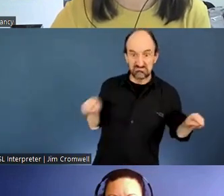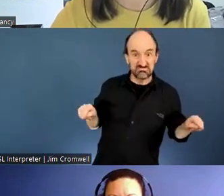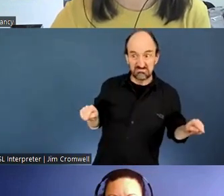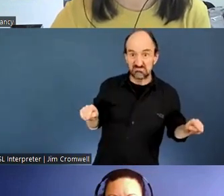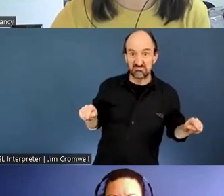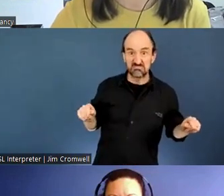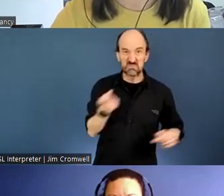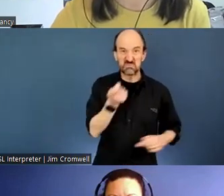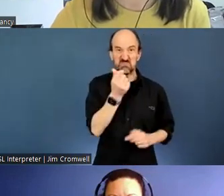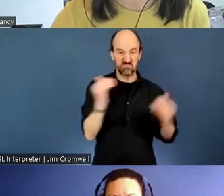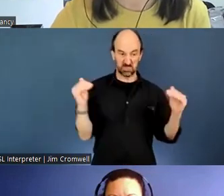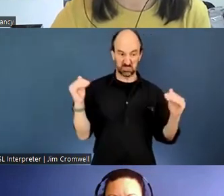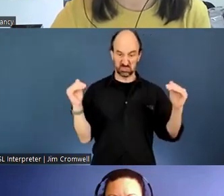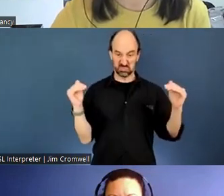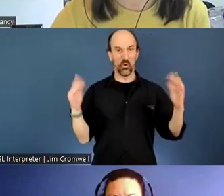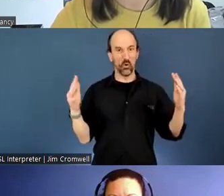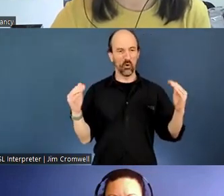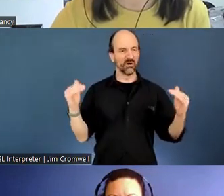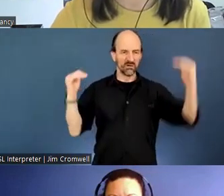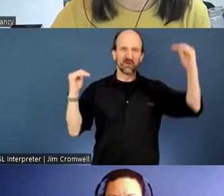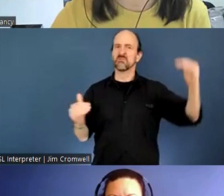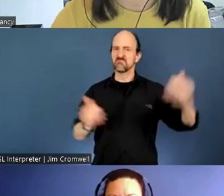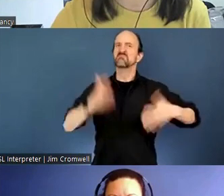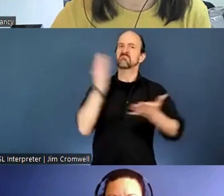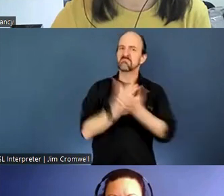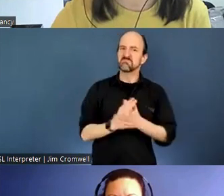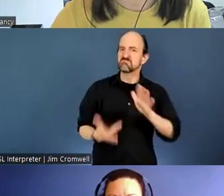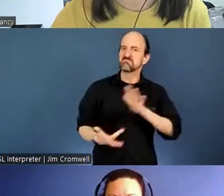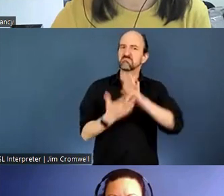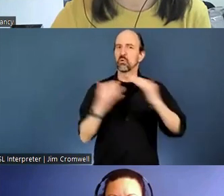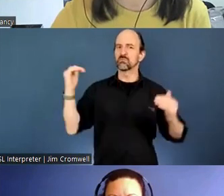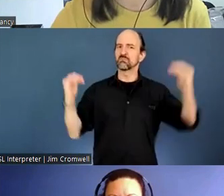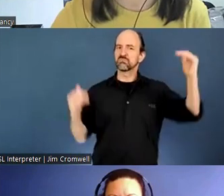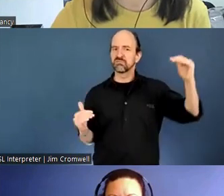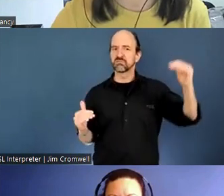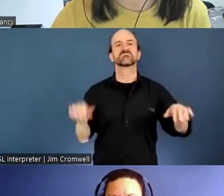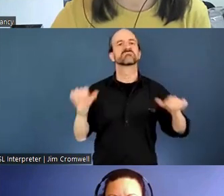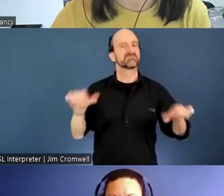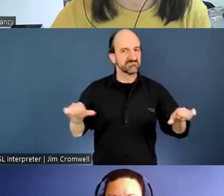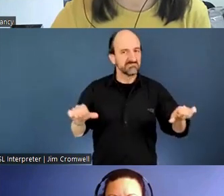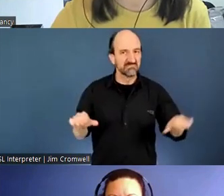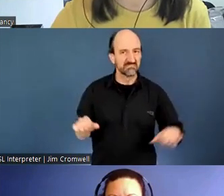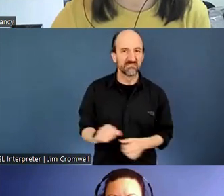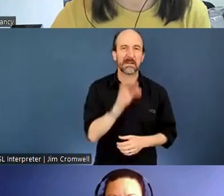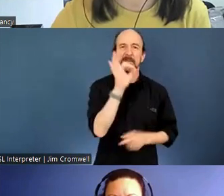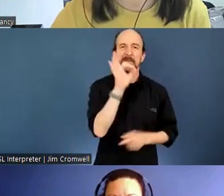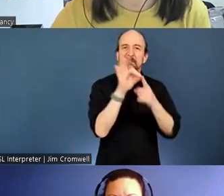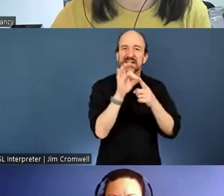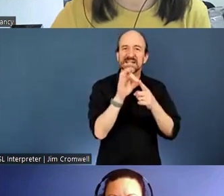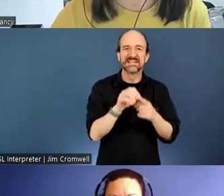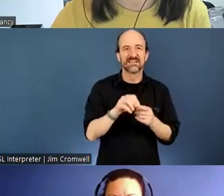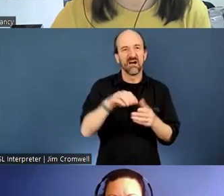findings and there was. With a p factor of 0.004 which is a great significant difference.